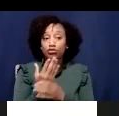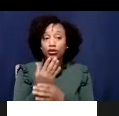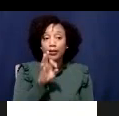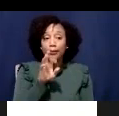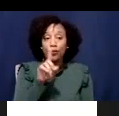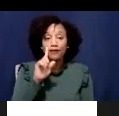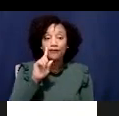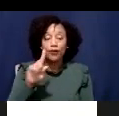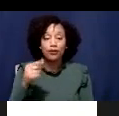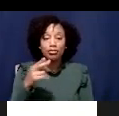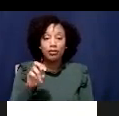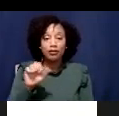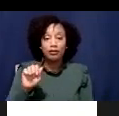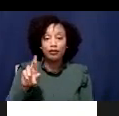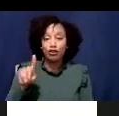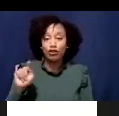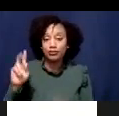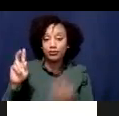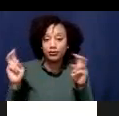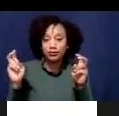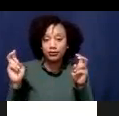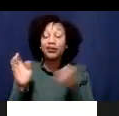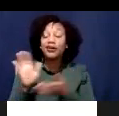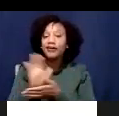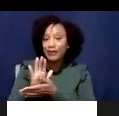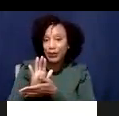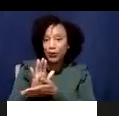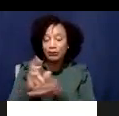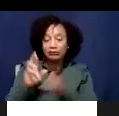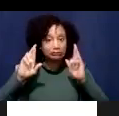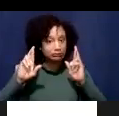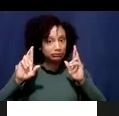and hopefully the video will play successfully.